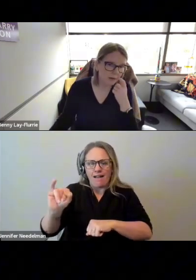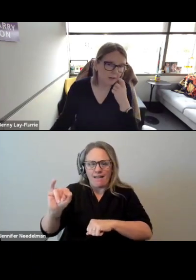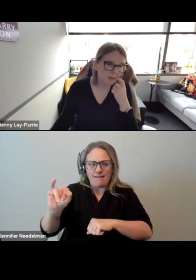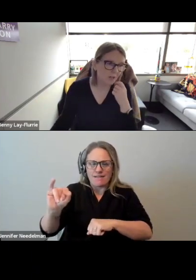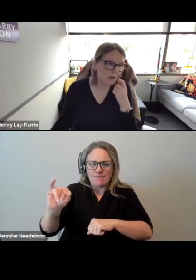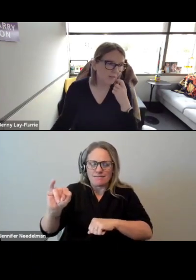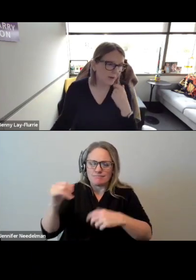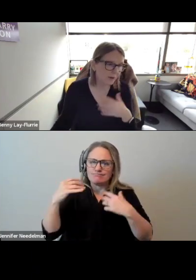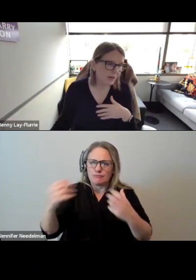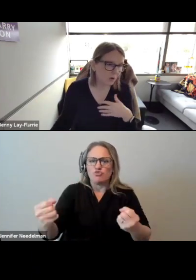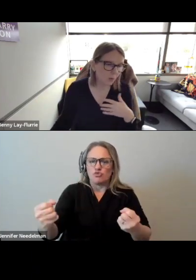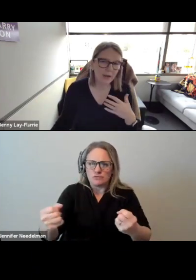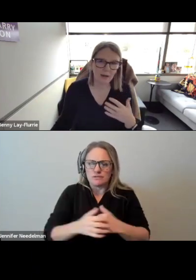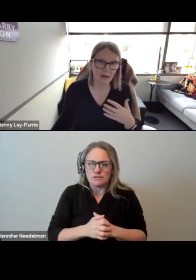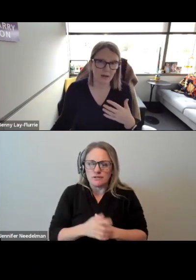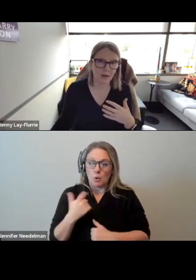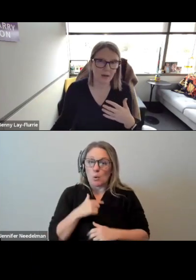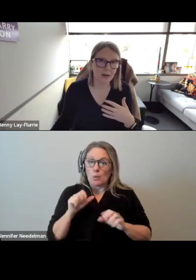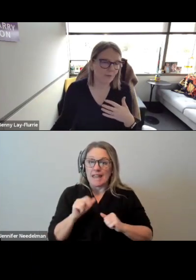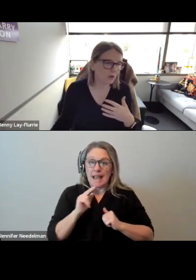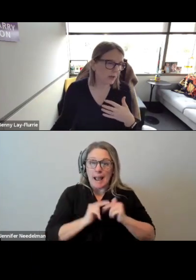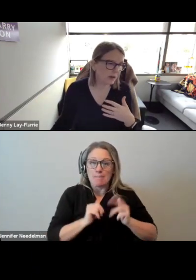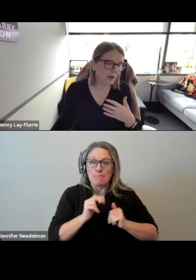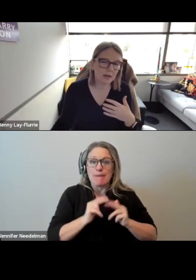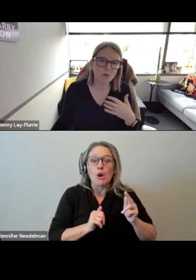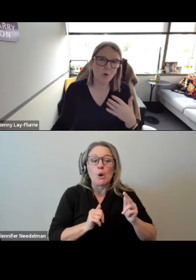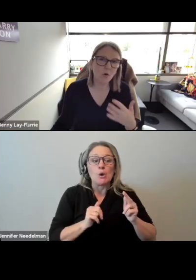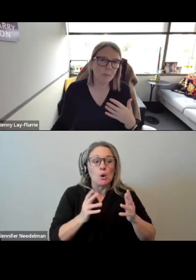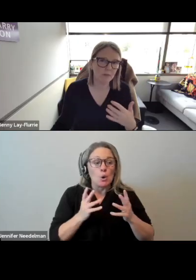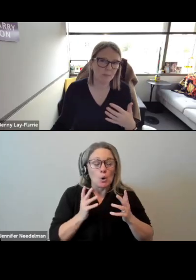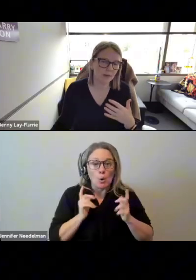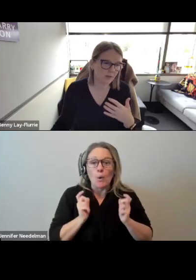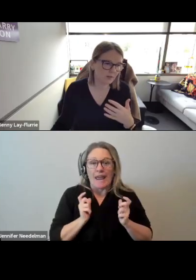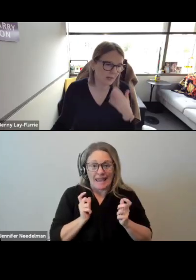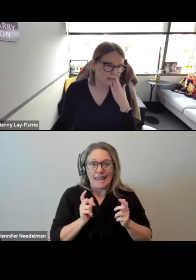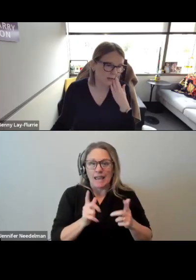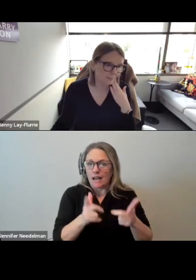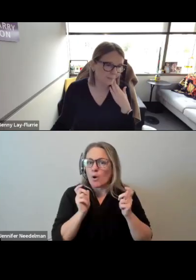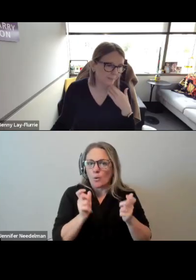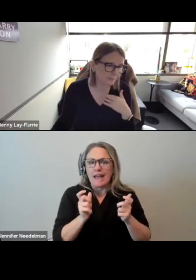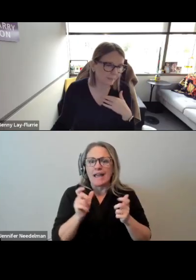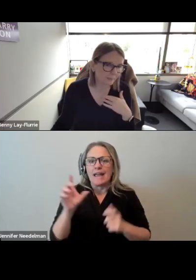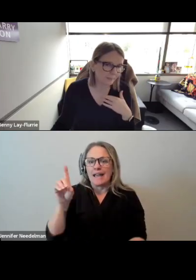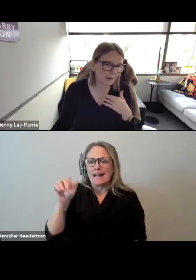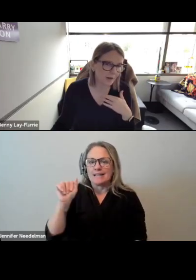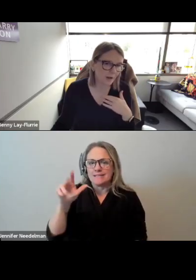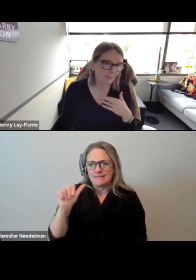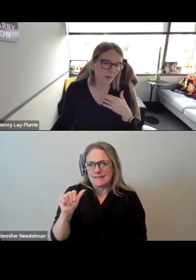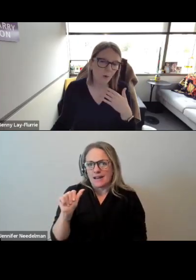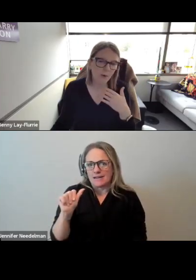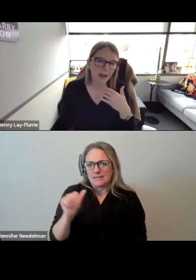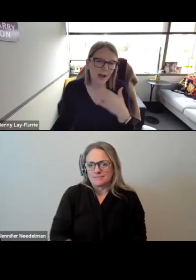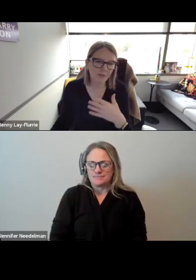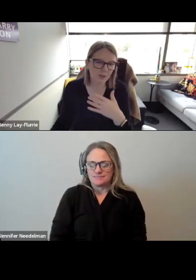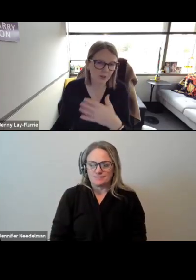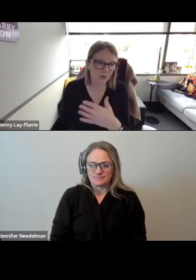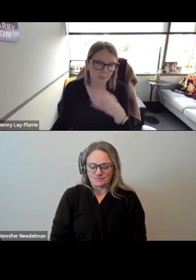to build very quickly leveraging an enormous amount of data. But what we have to do,